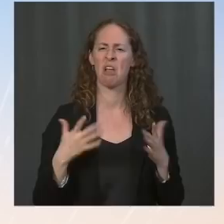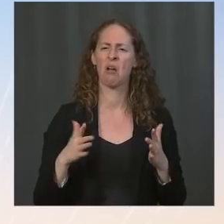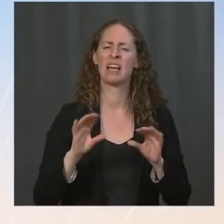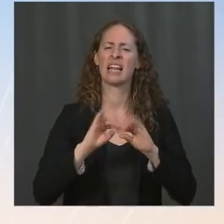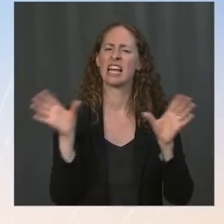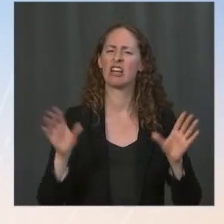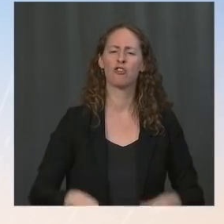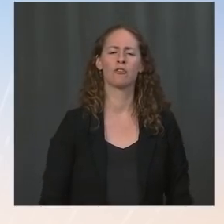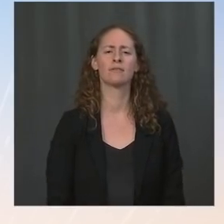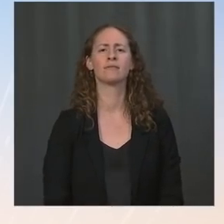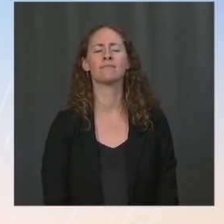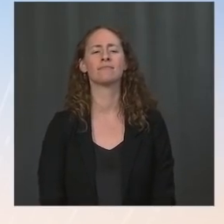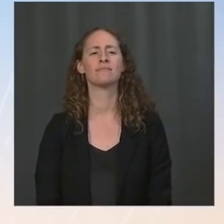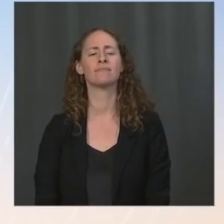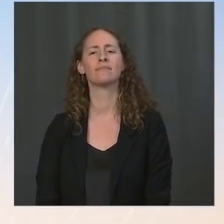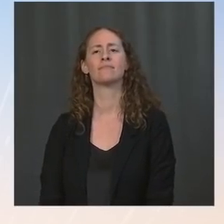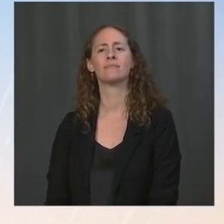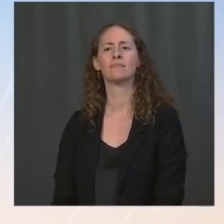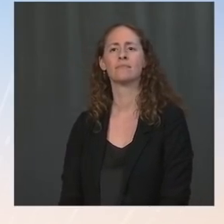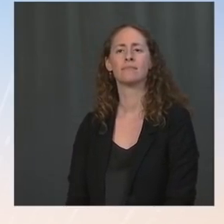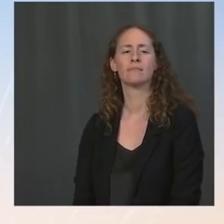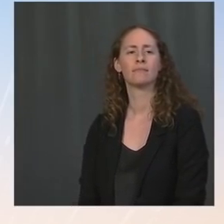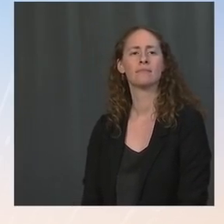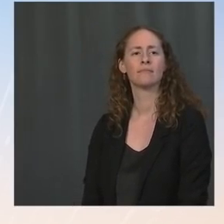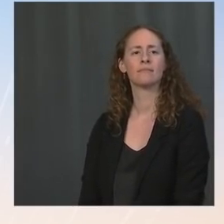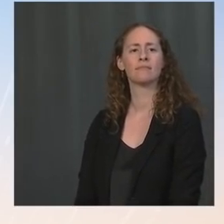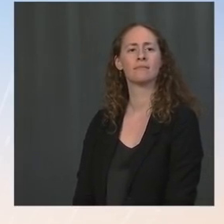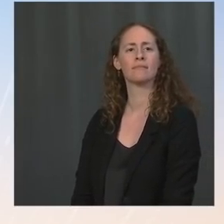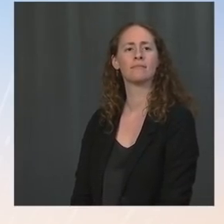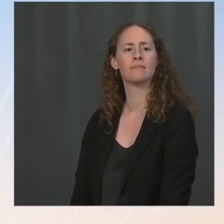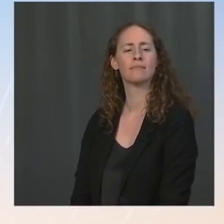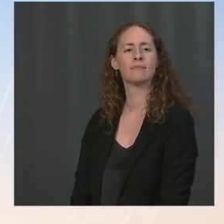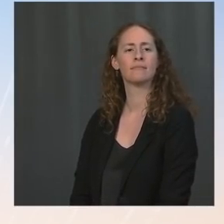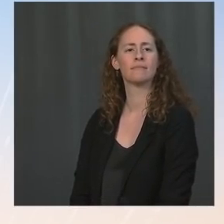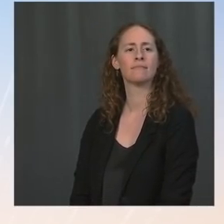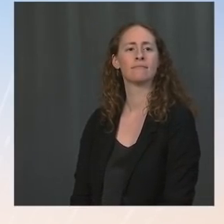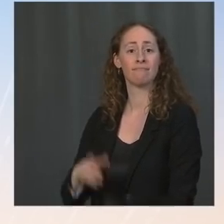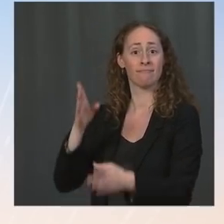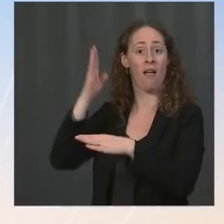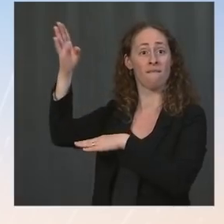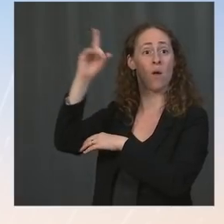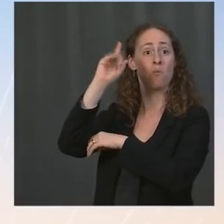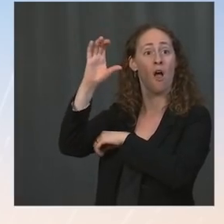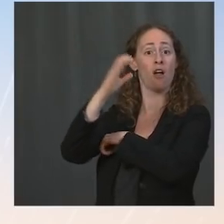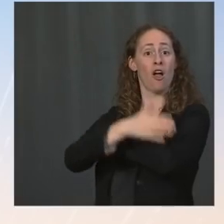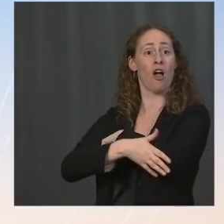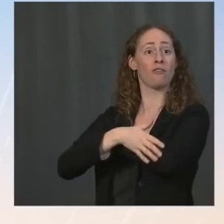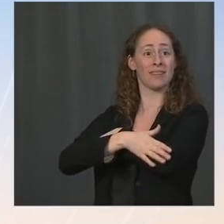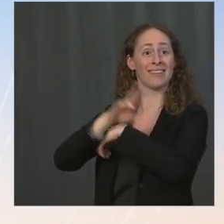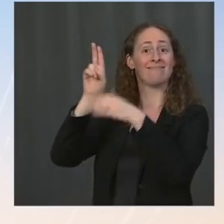that China and Russia didn't sign on to the letter that the State Department put out the other day? Ms. Psaki: It remains an open letter that they are welcome to sign on.